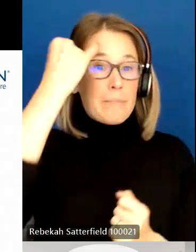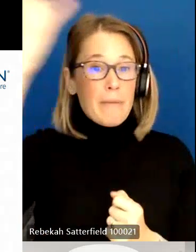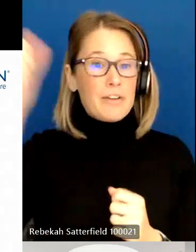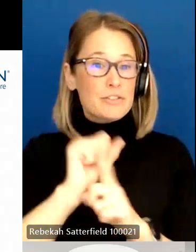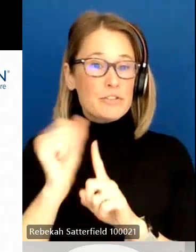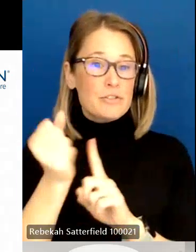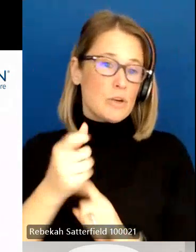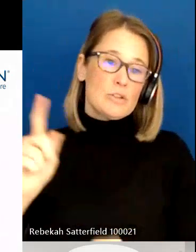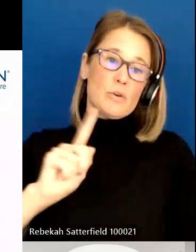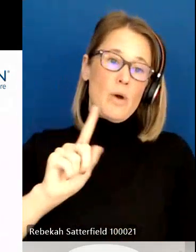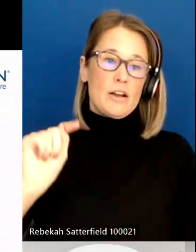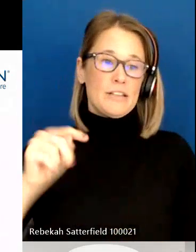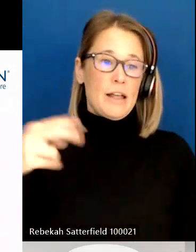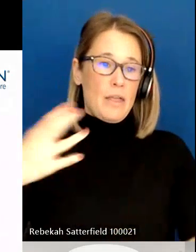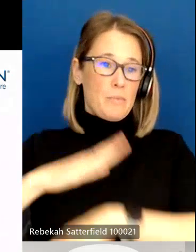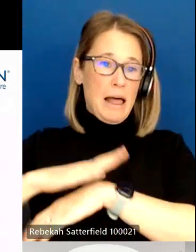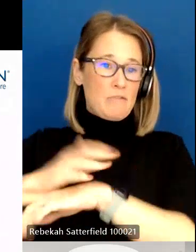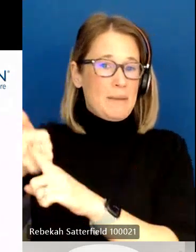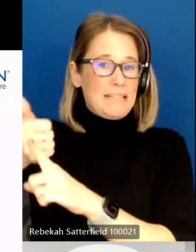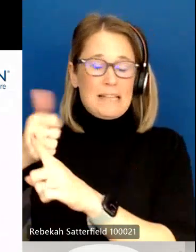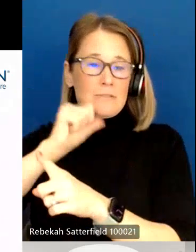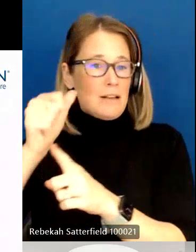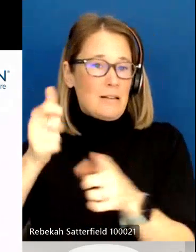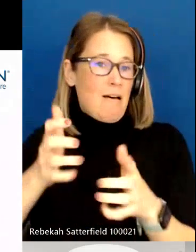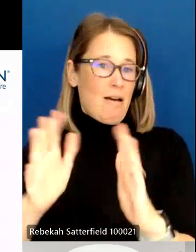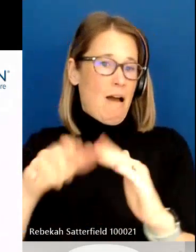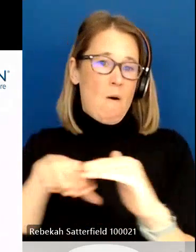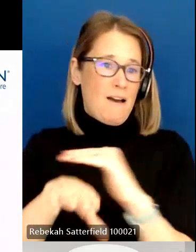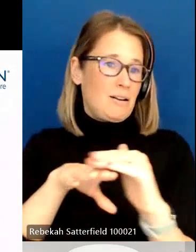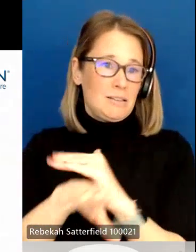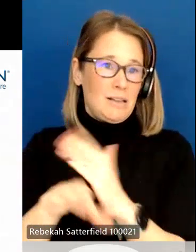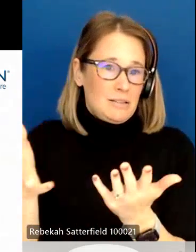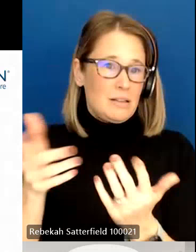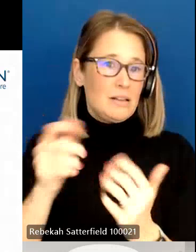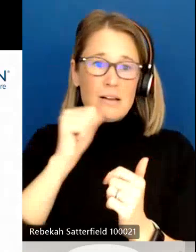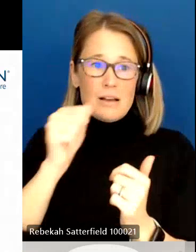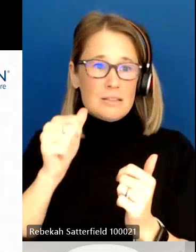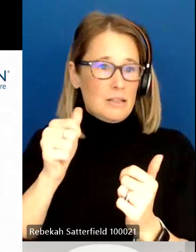Health platform doesn't promote access doesn't provide meaningful access because there is a